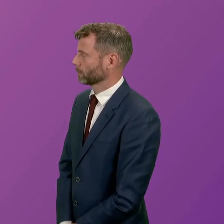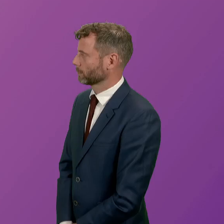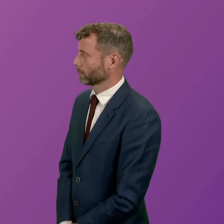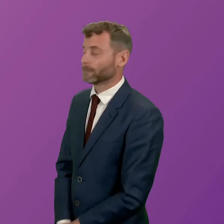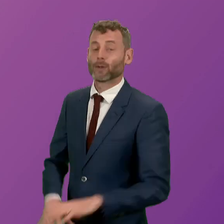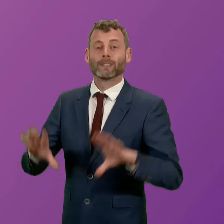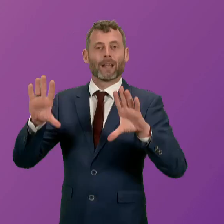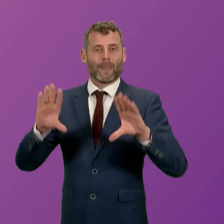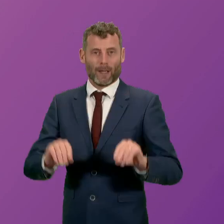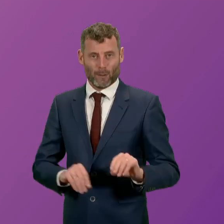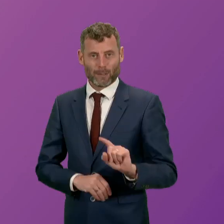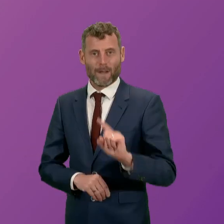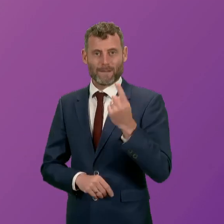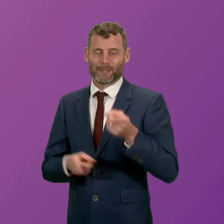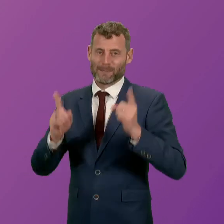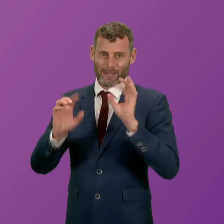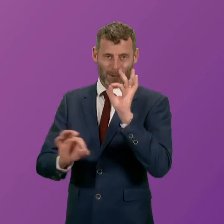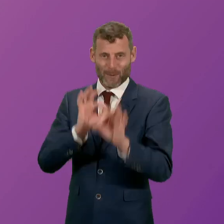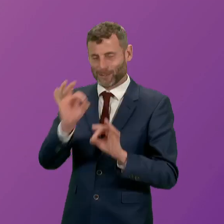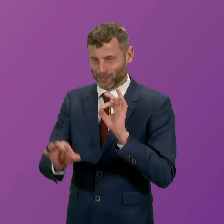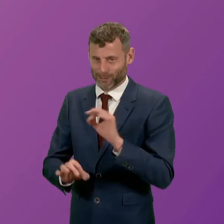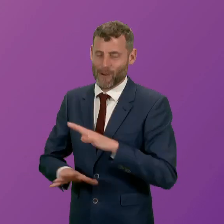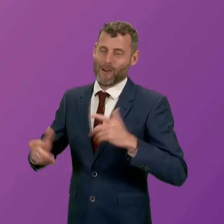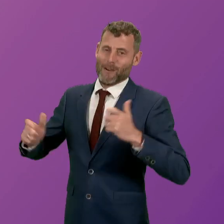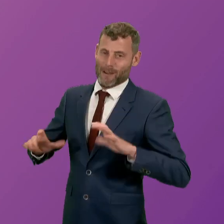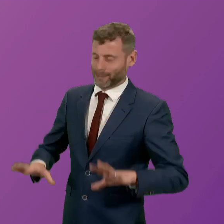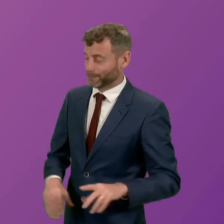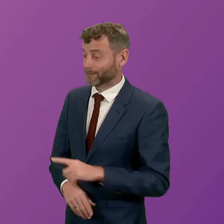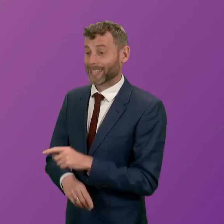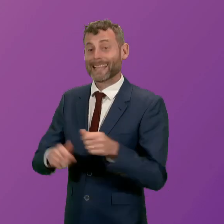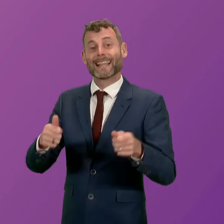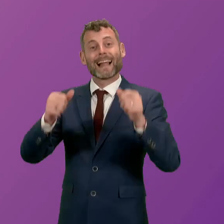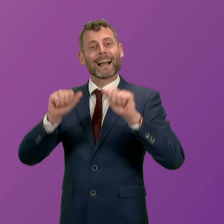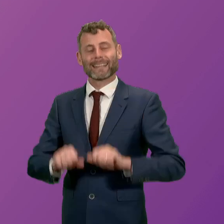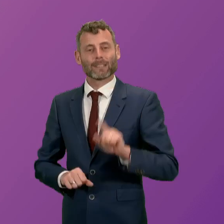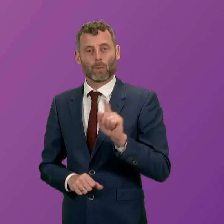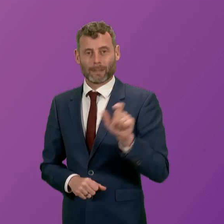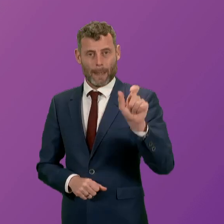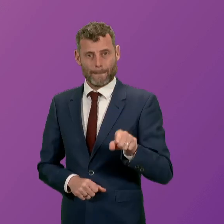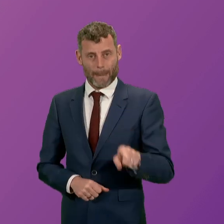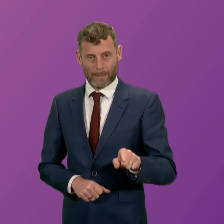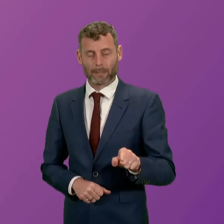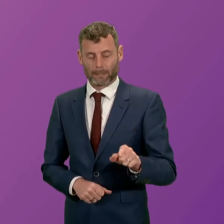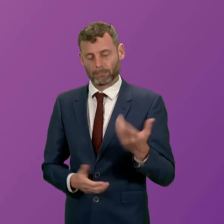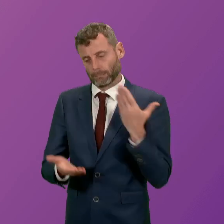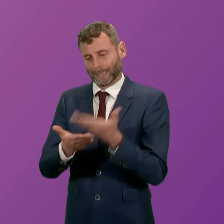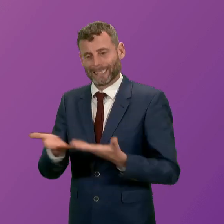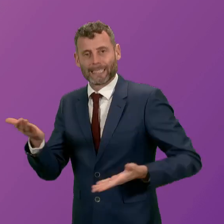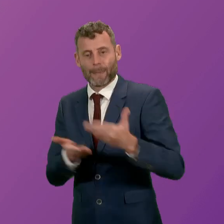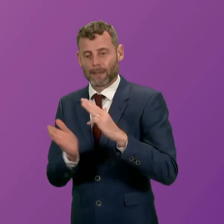That concludes First Minister’s question time. The next item of business is a members’ business debate in the name of Michael Marra. We will